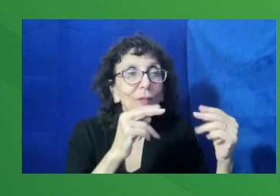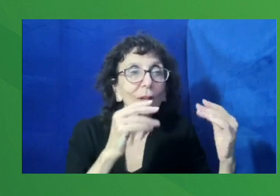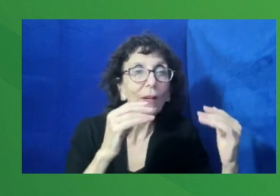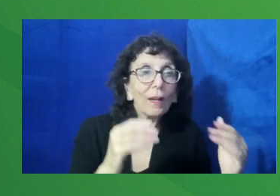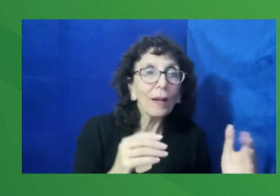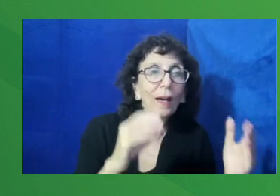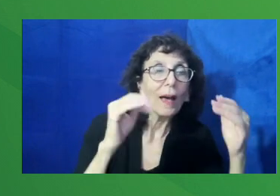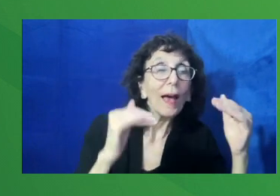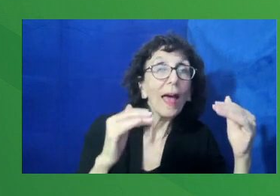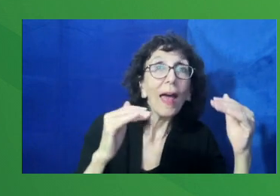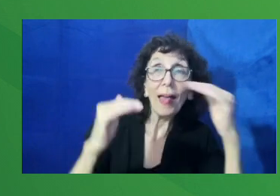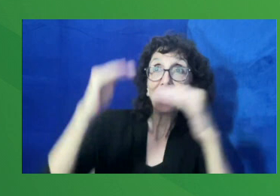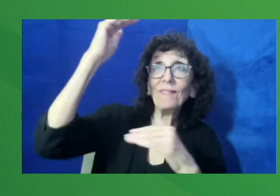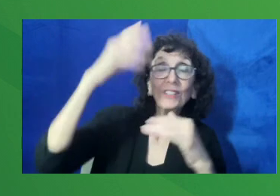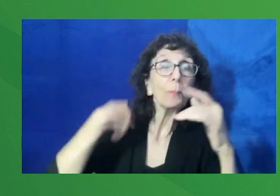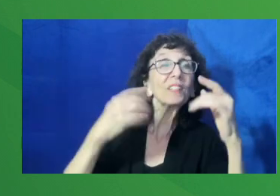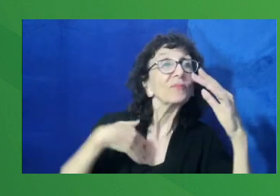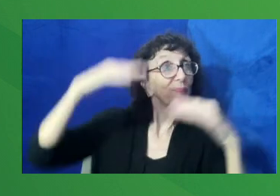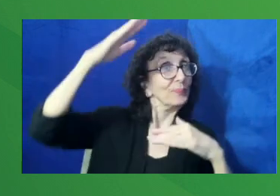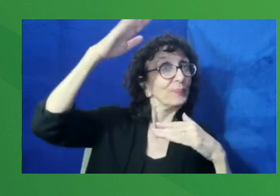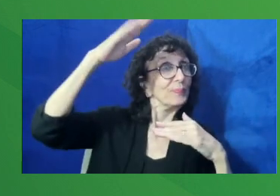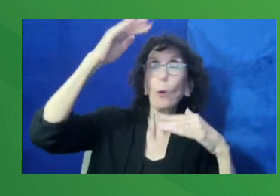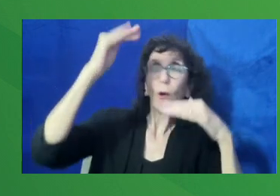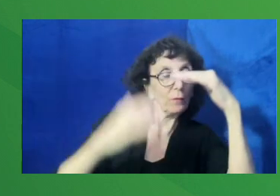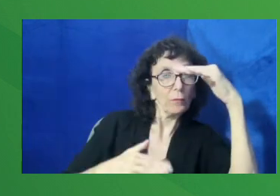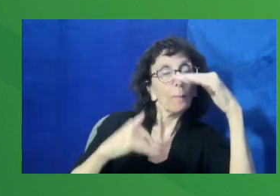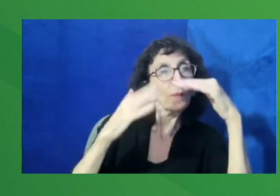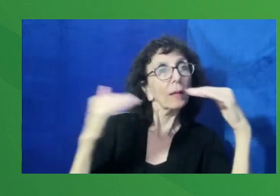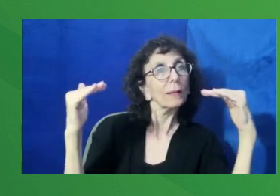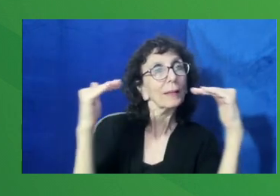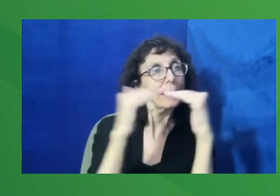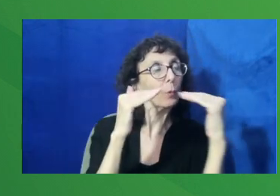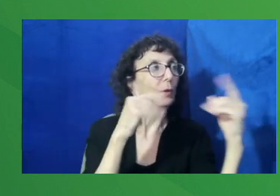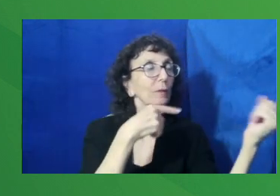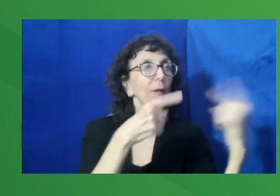not too low but at a level that's equal to your speaking partner. Maintaining good eye